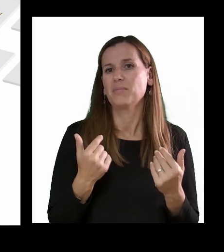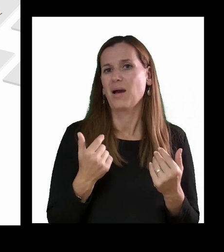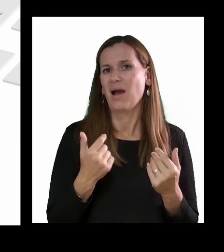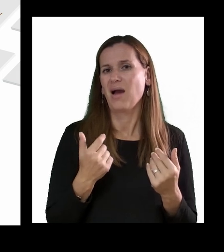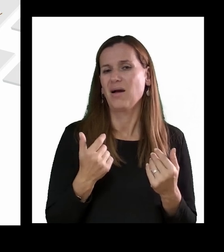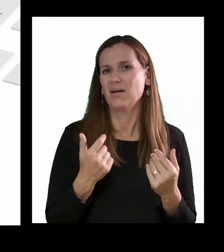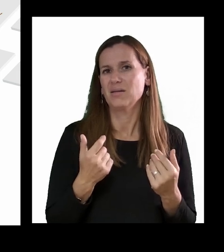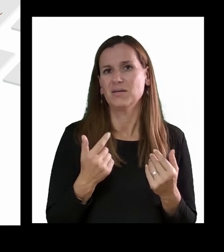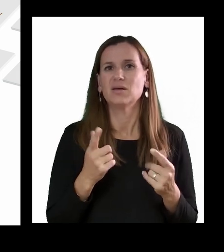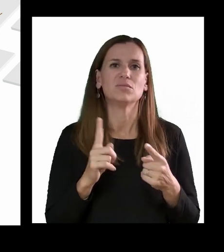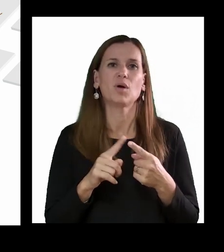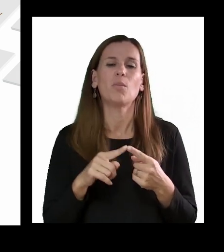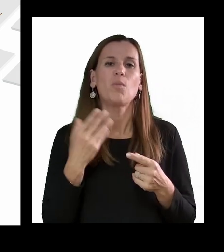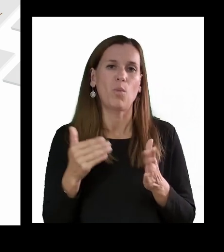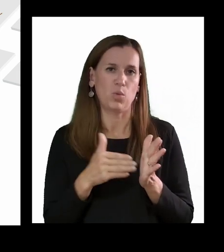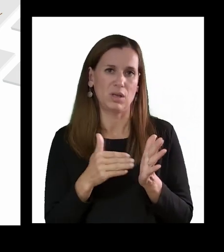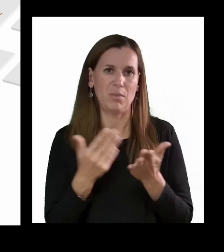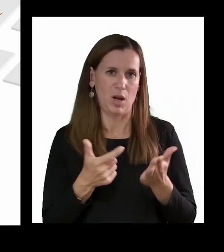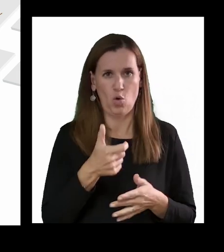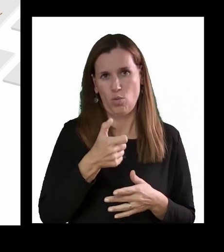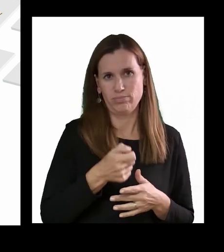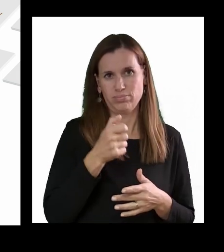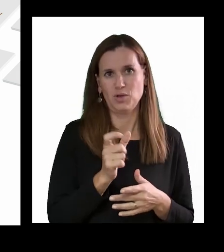for this purpose. This is an interface that you can build with